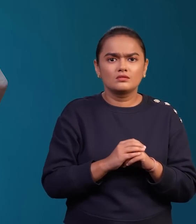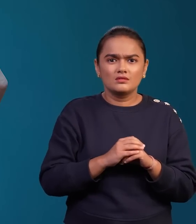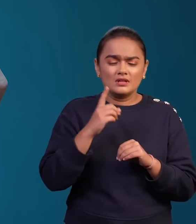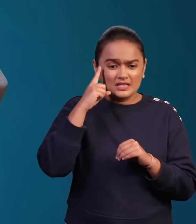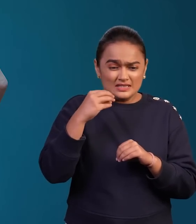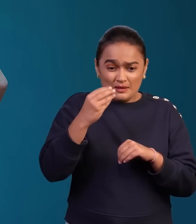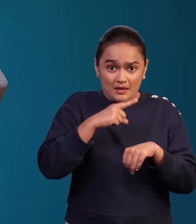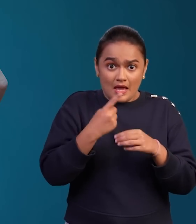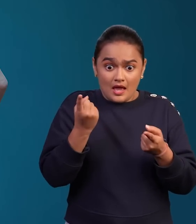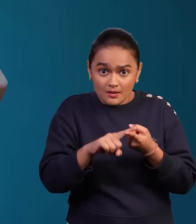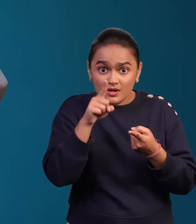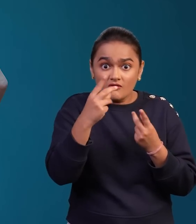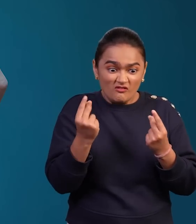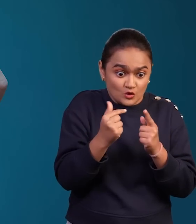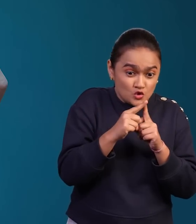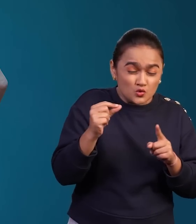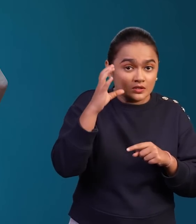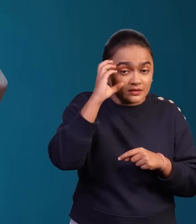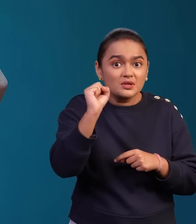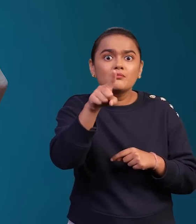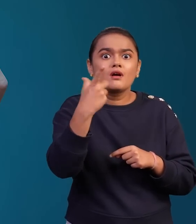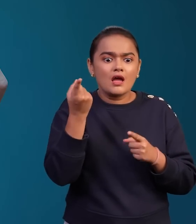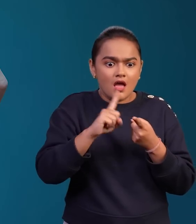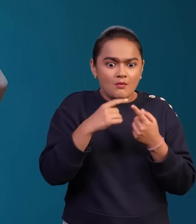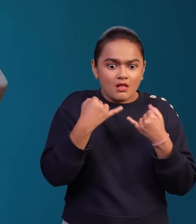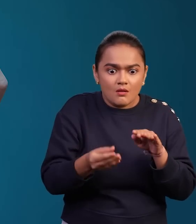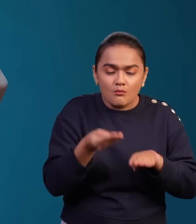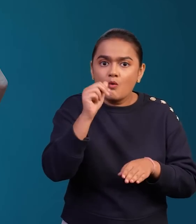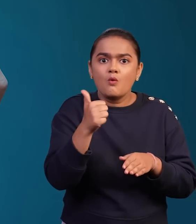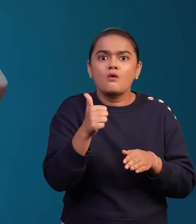In such times, it's important to act quickly to control the damage.